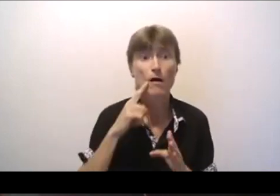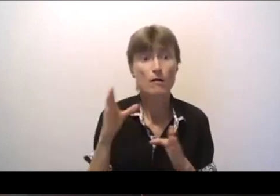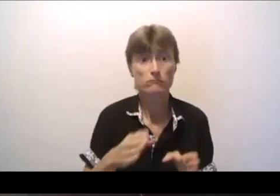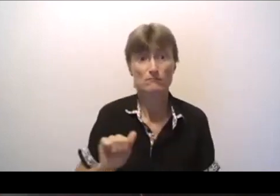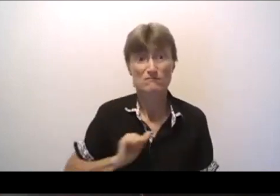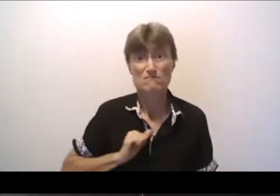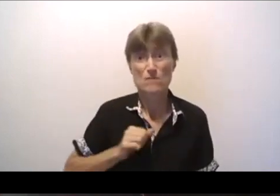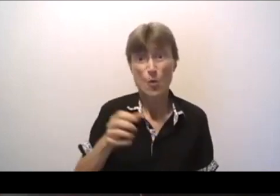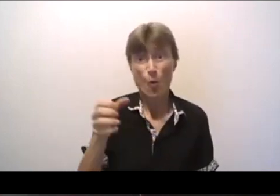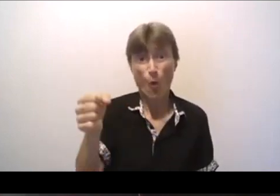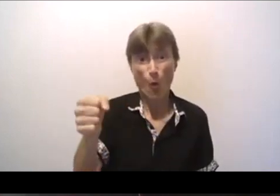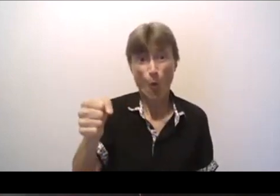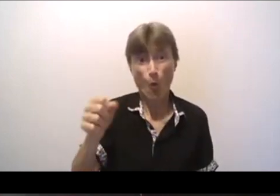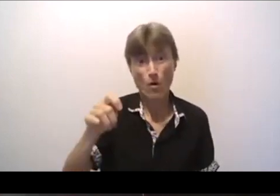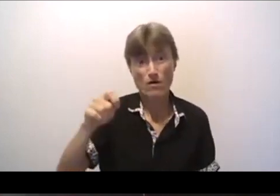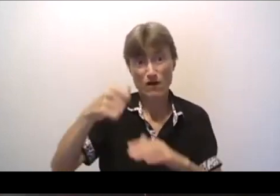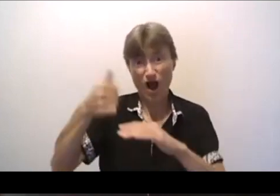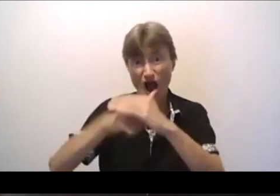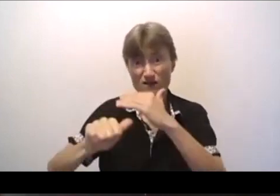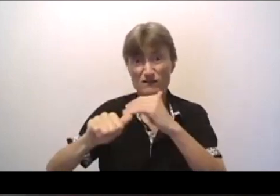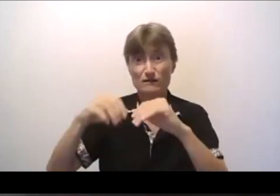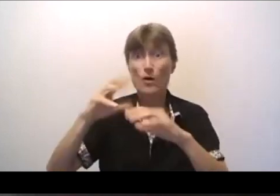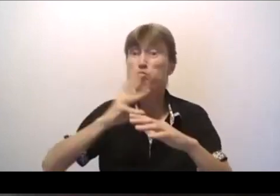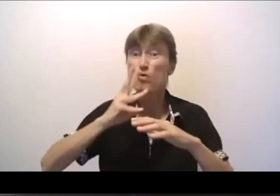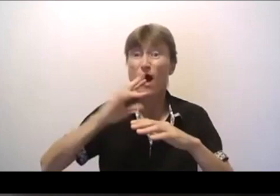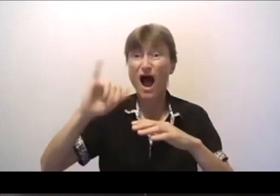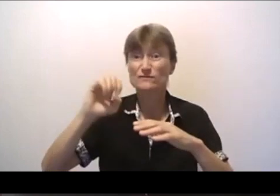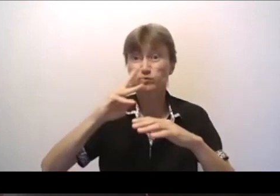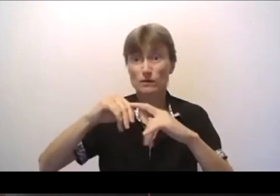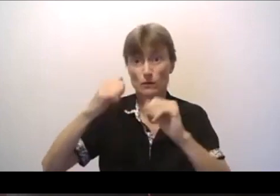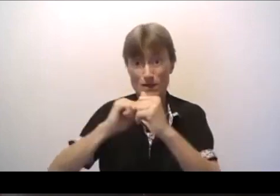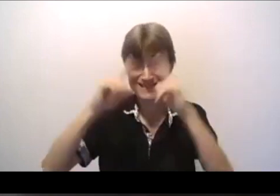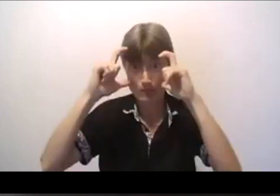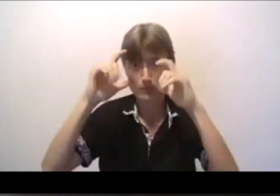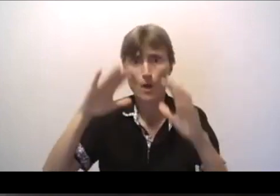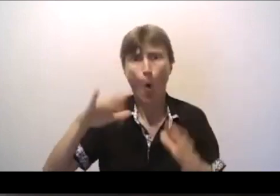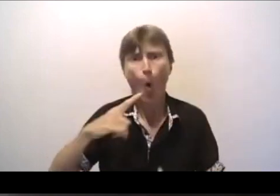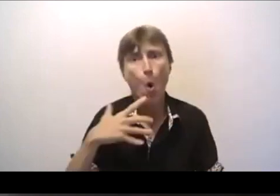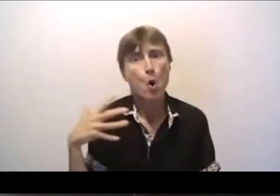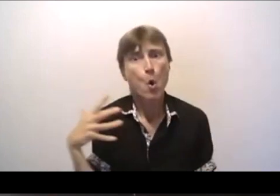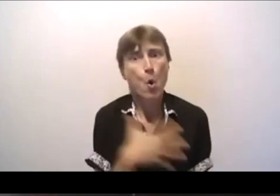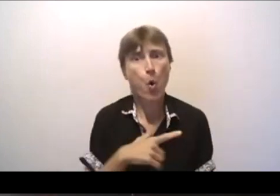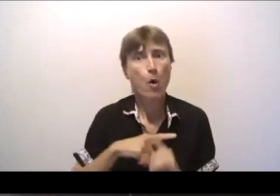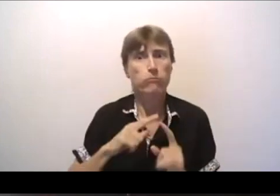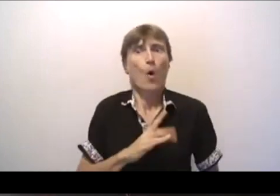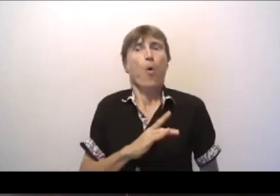nipissing and going under with a camera which is awesome it was a terrifying experience anyway keep going